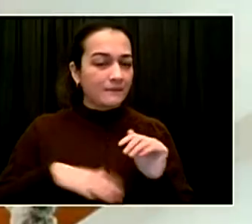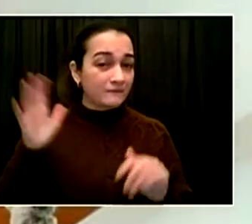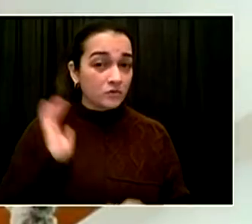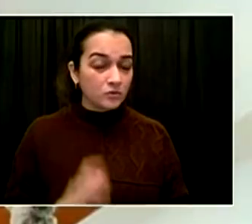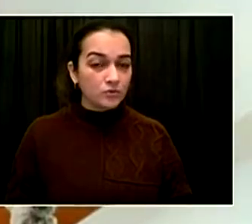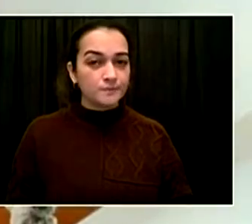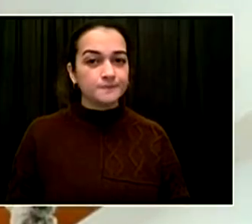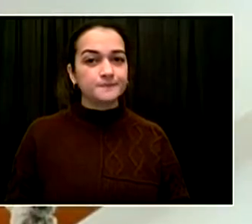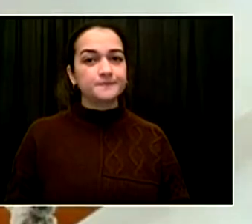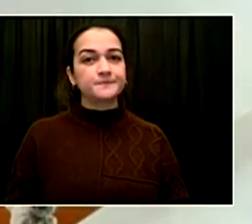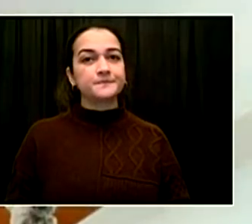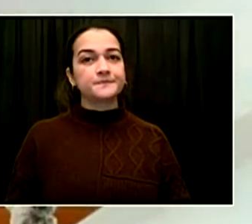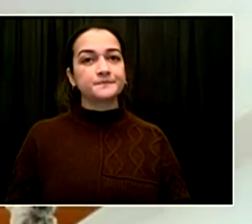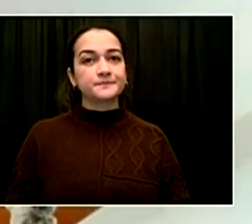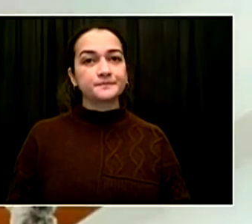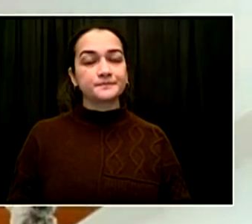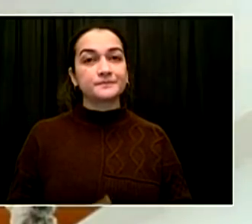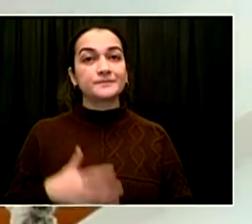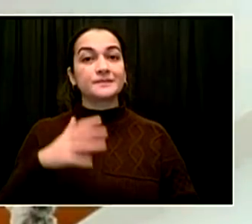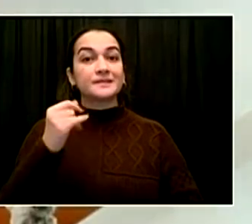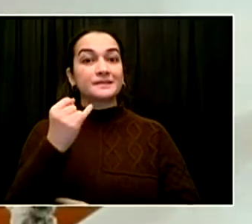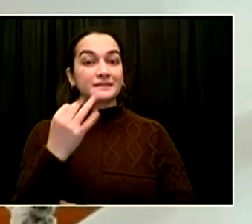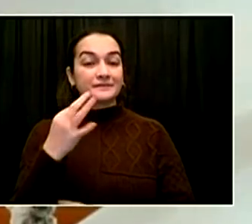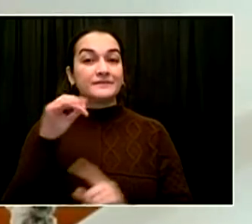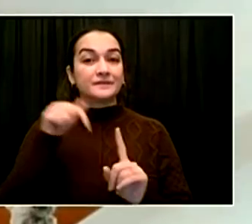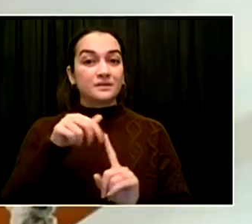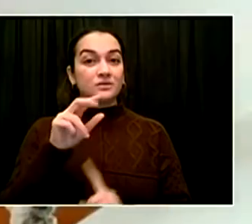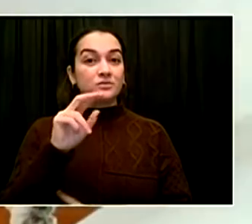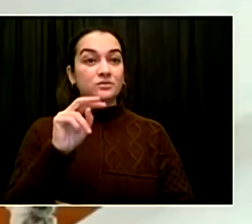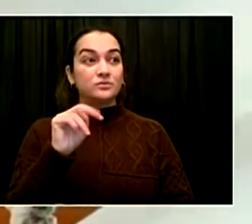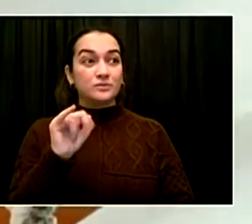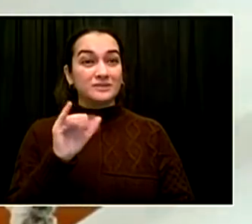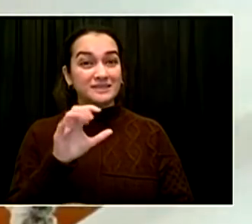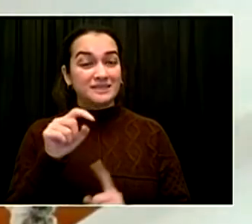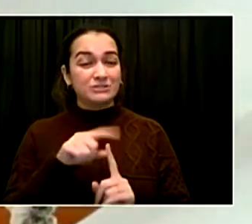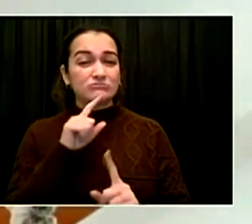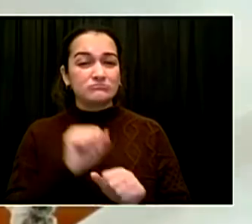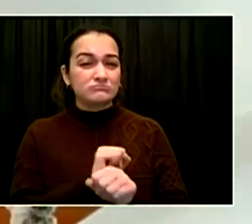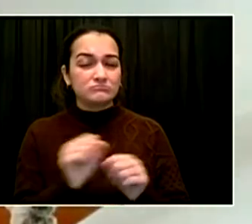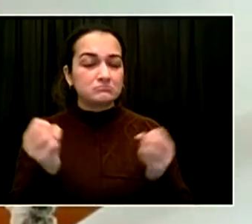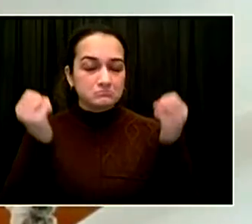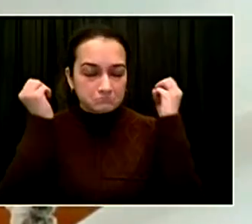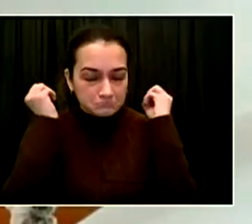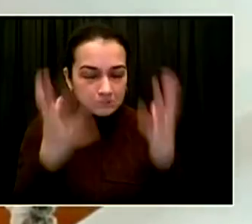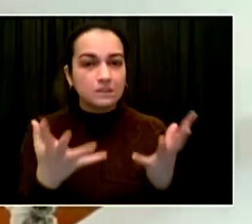THE MAYOR SAID THE BIG PICTURE IN NEW YORK CITY AND A LOT OF